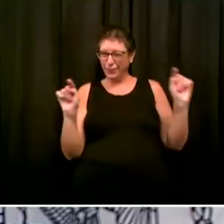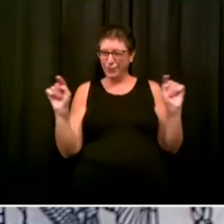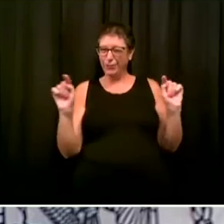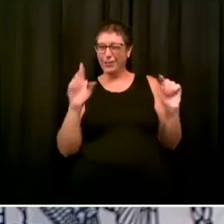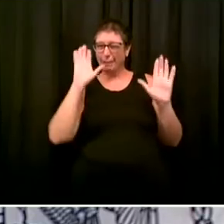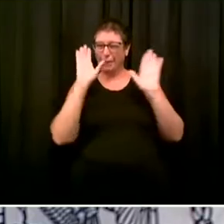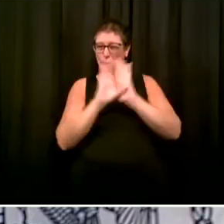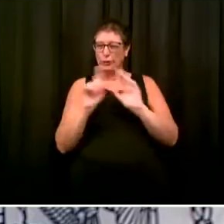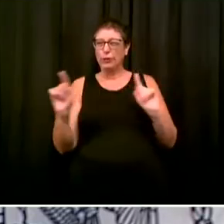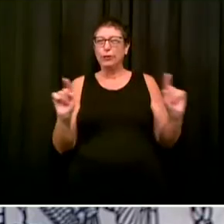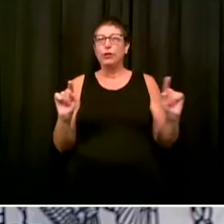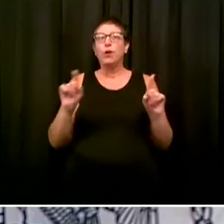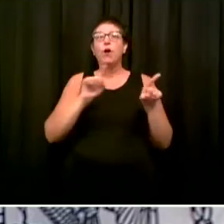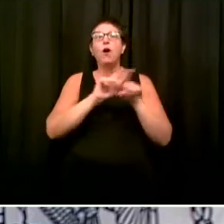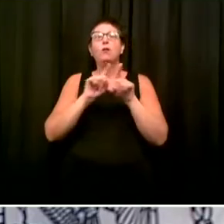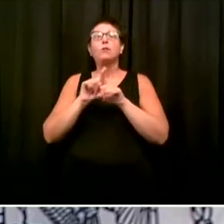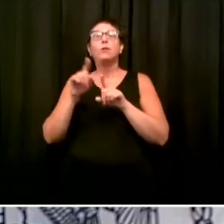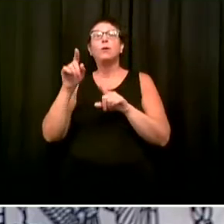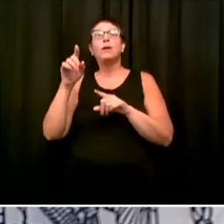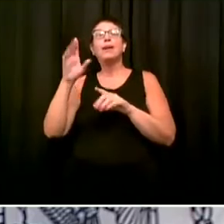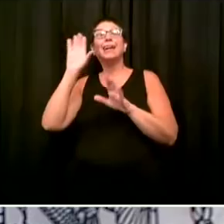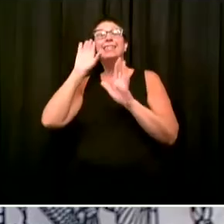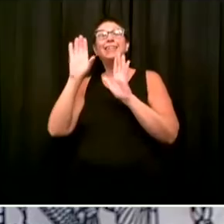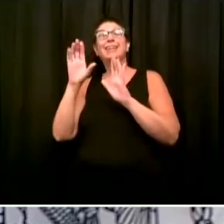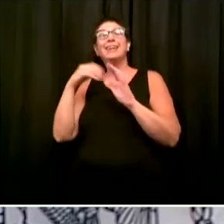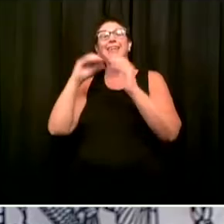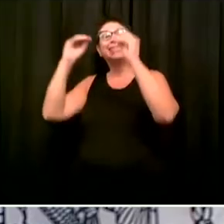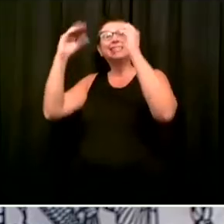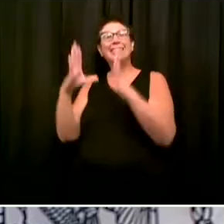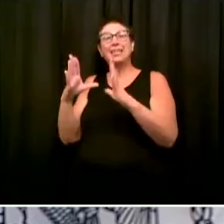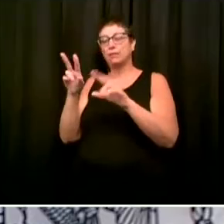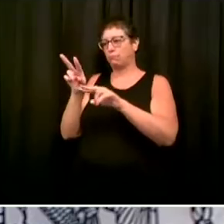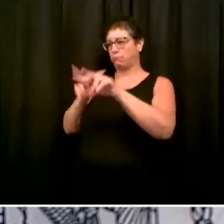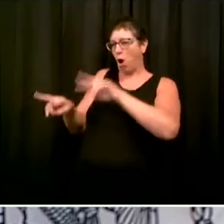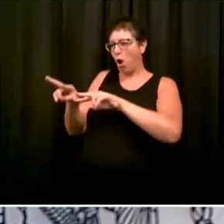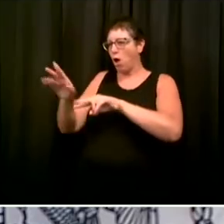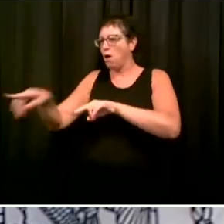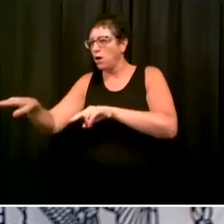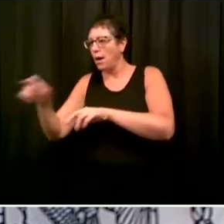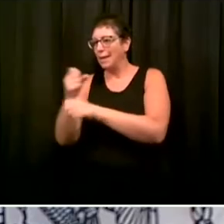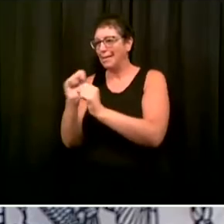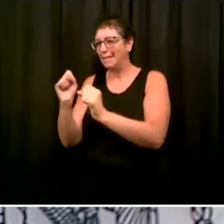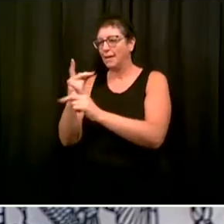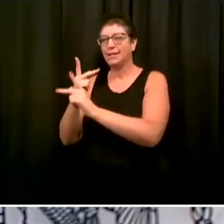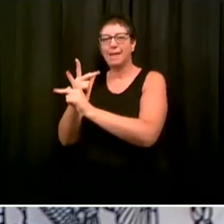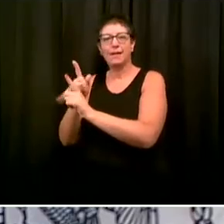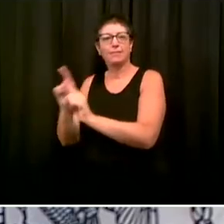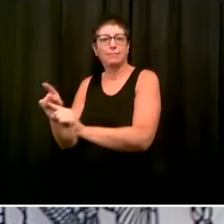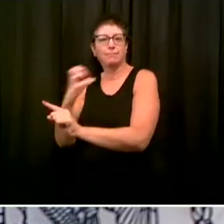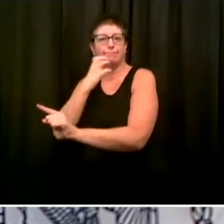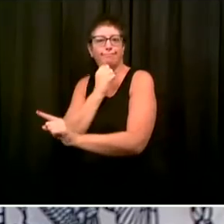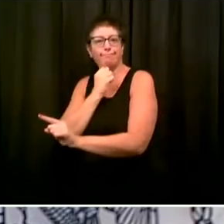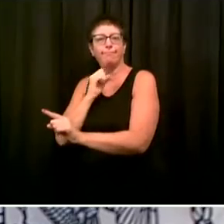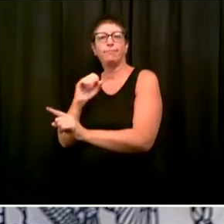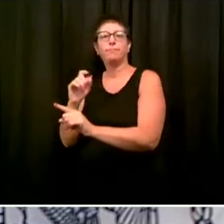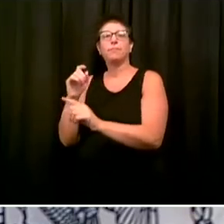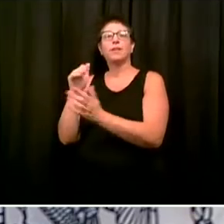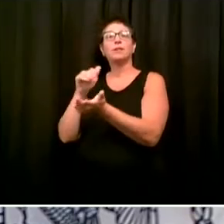VERY CLOSE TOGETHER AND THEY ARE SUPERVISED BY